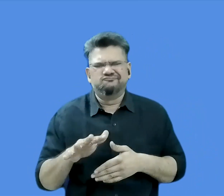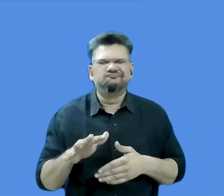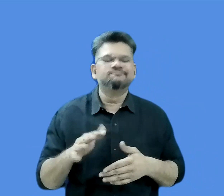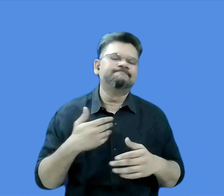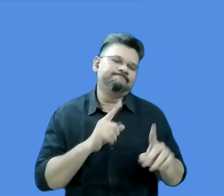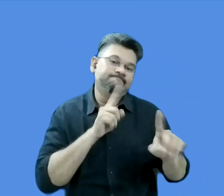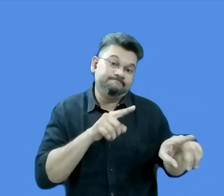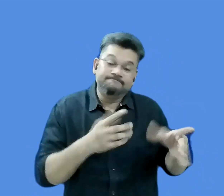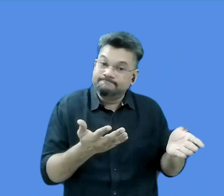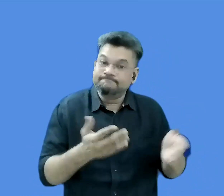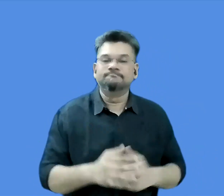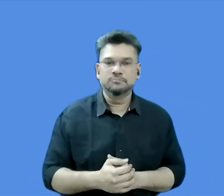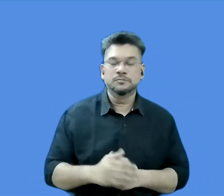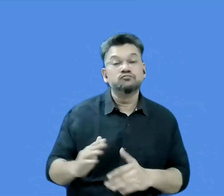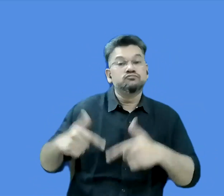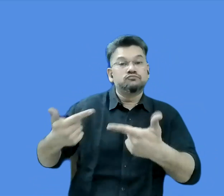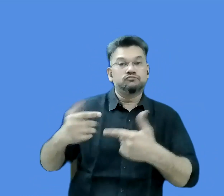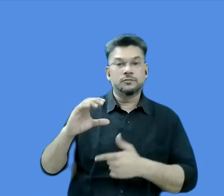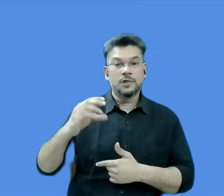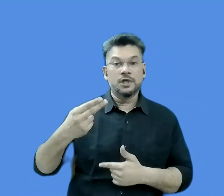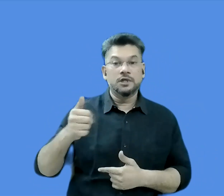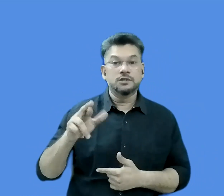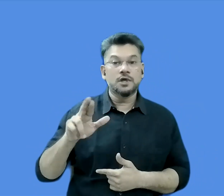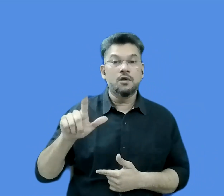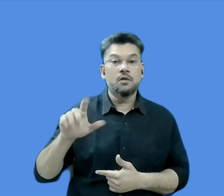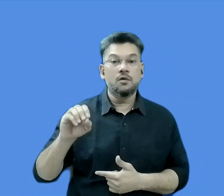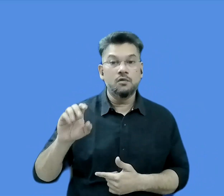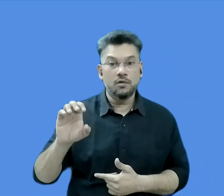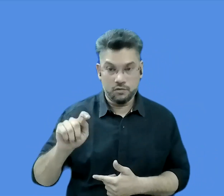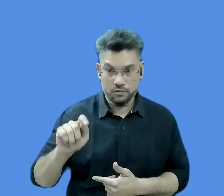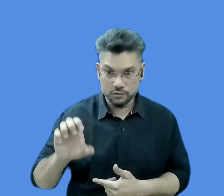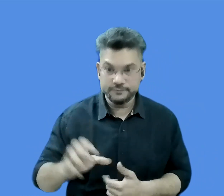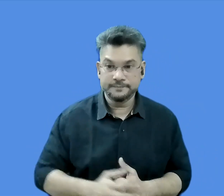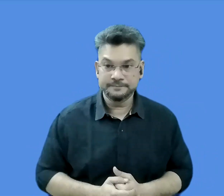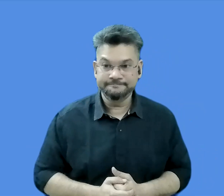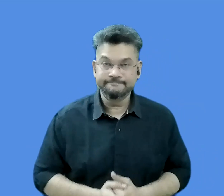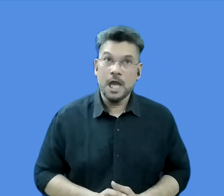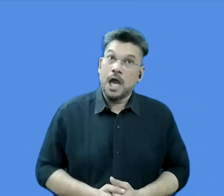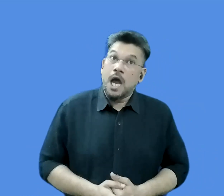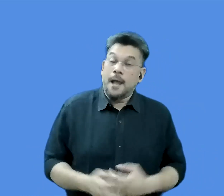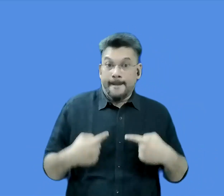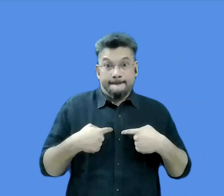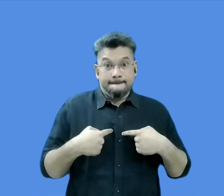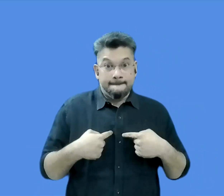response from us. Over to you.